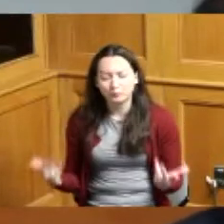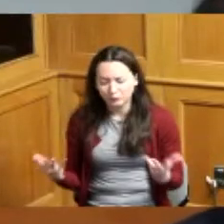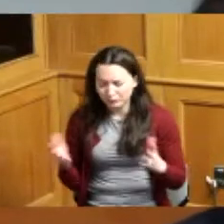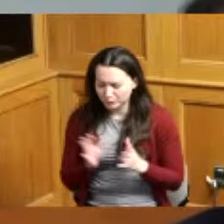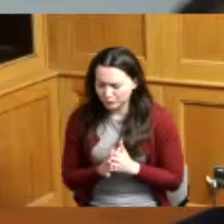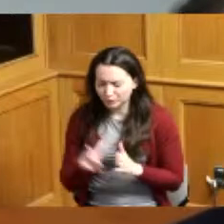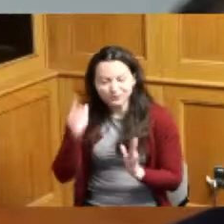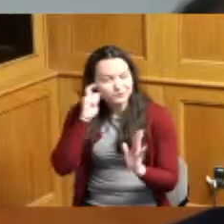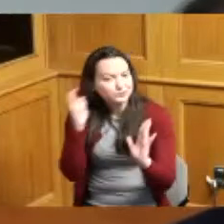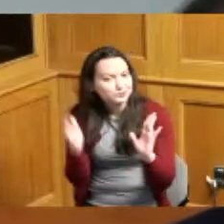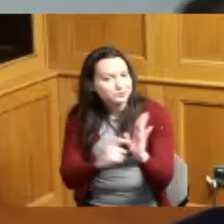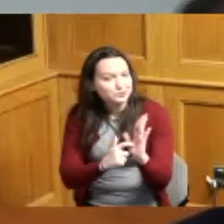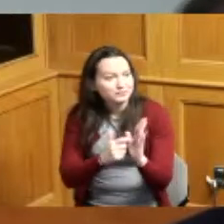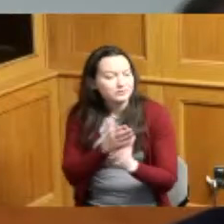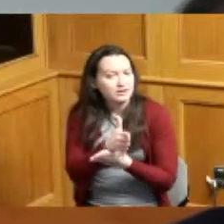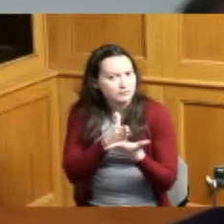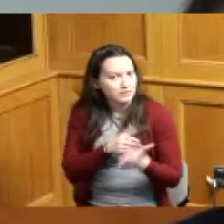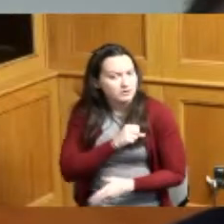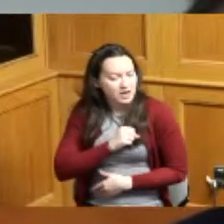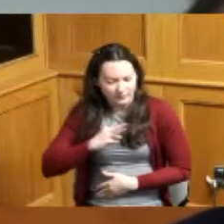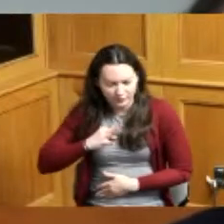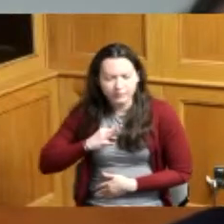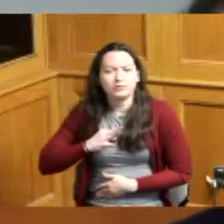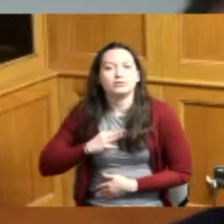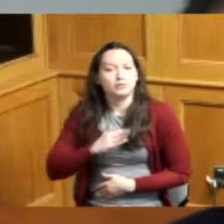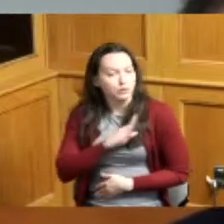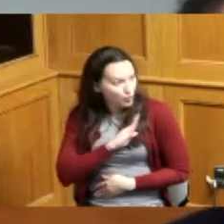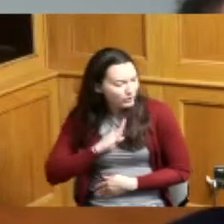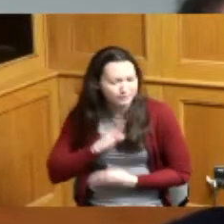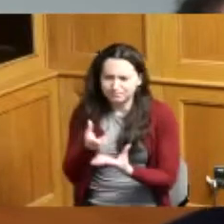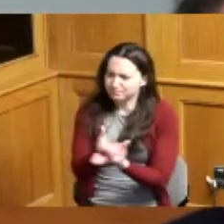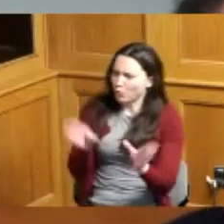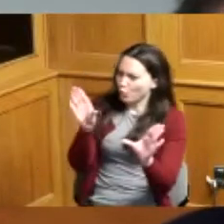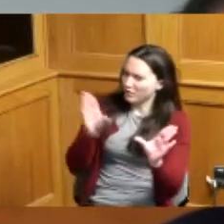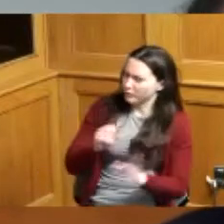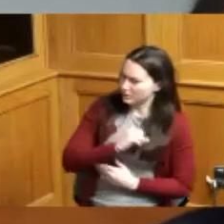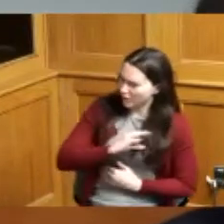recognizing some staff um the board knows we've got some great staff there's a lot of federal